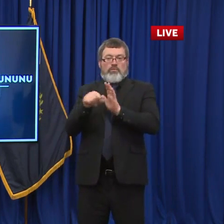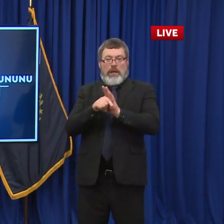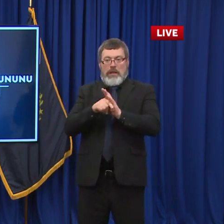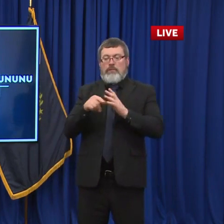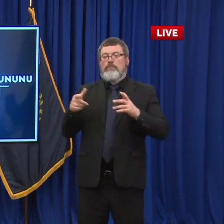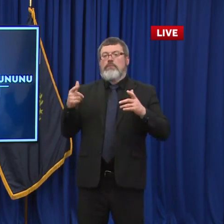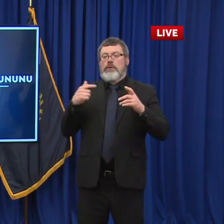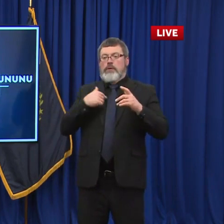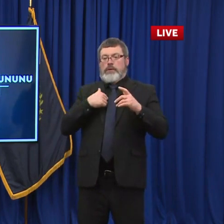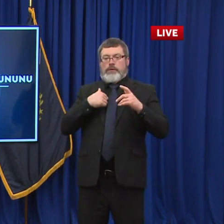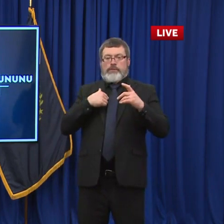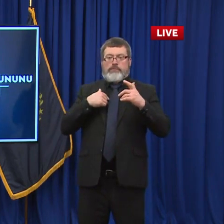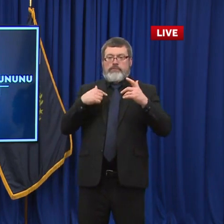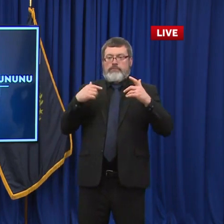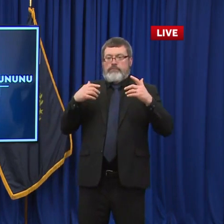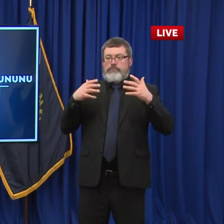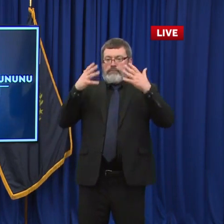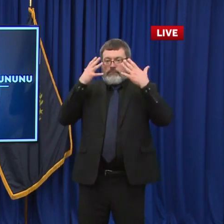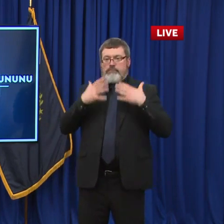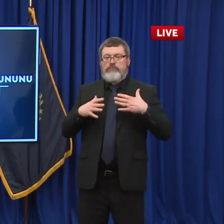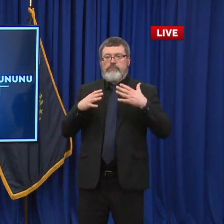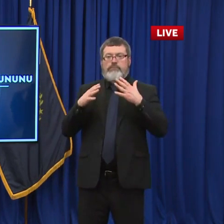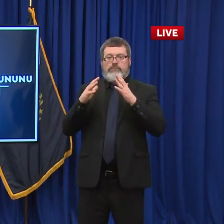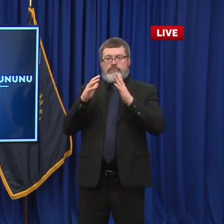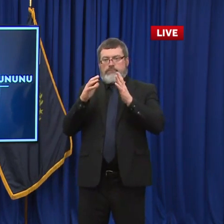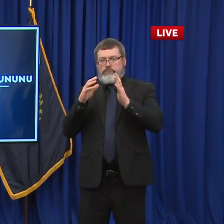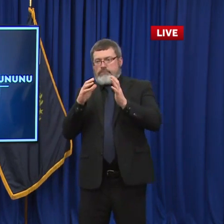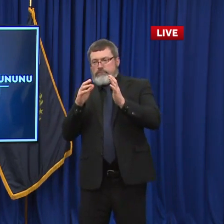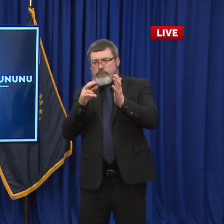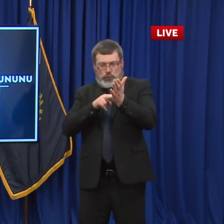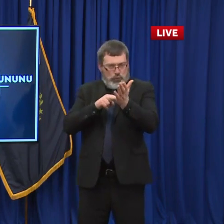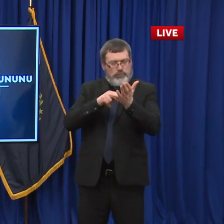LET ME TAKE THE PRACTICAL.